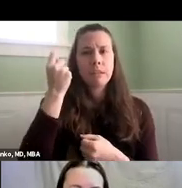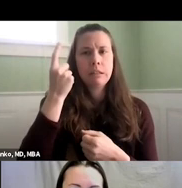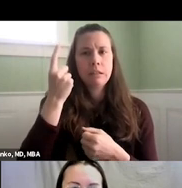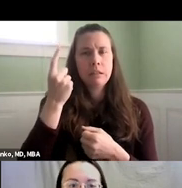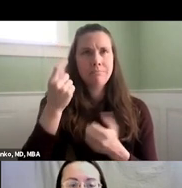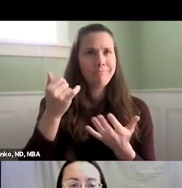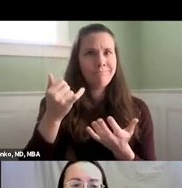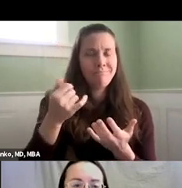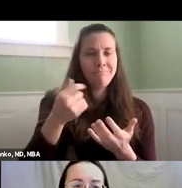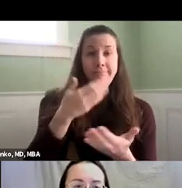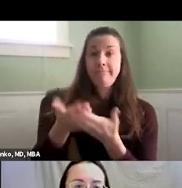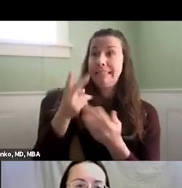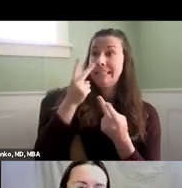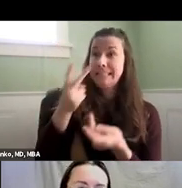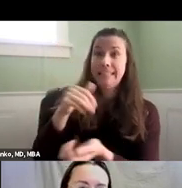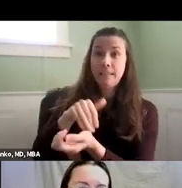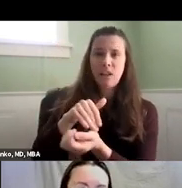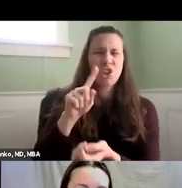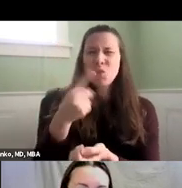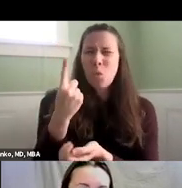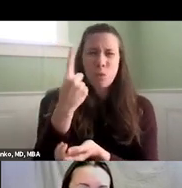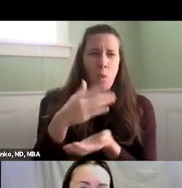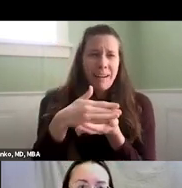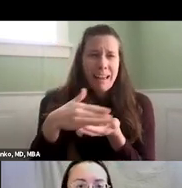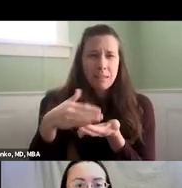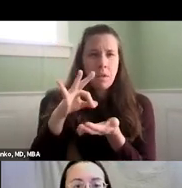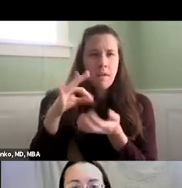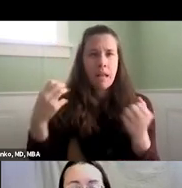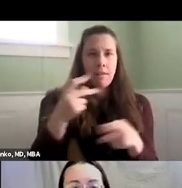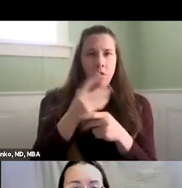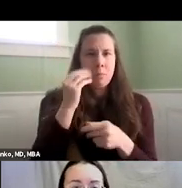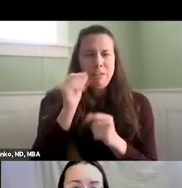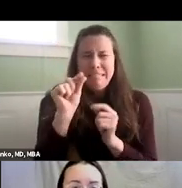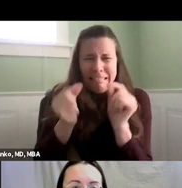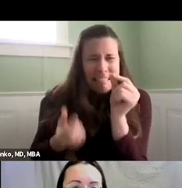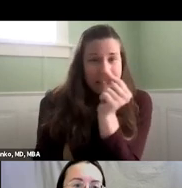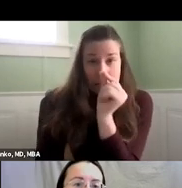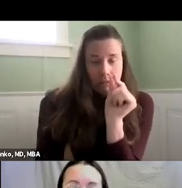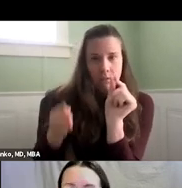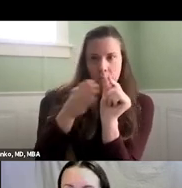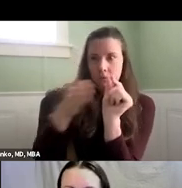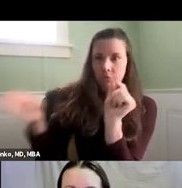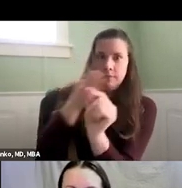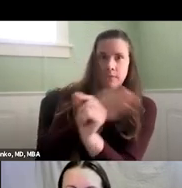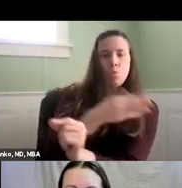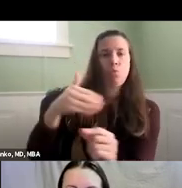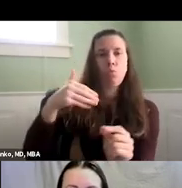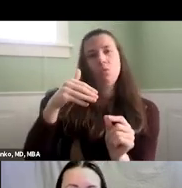providers and health literacy. So, seeing a provider is just one aspect of healthcare